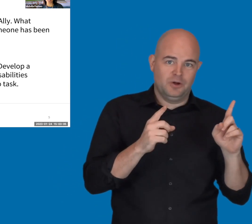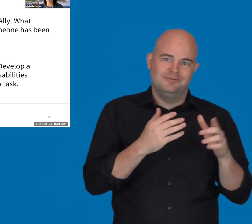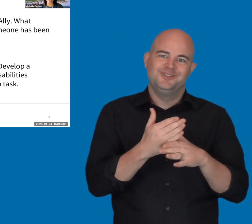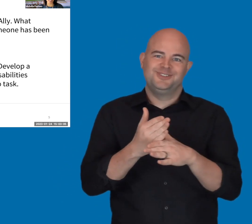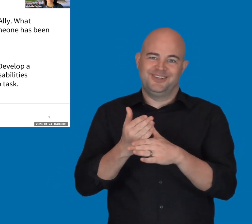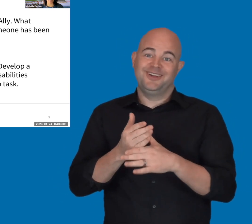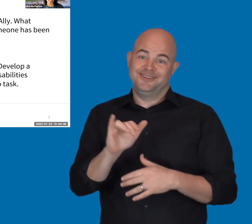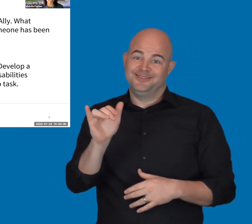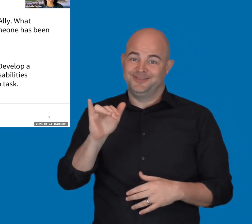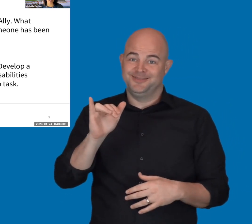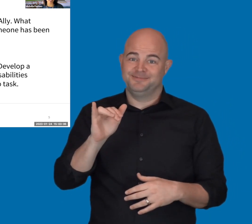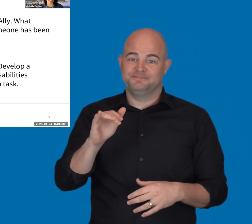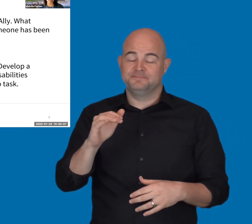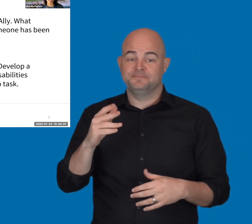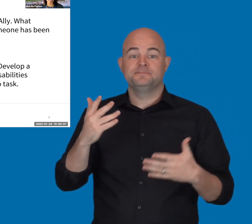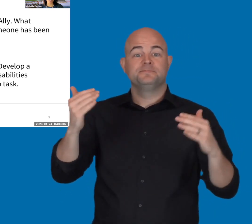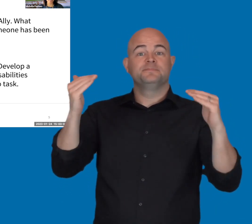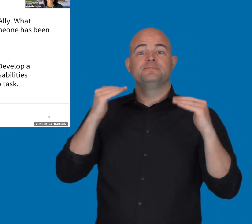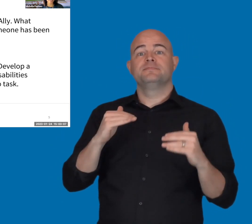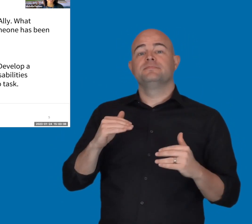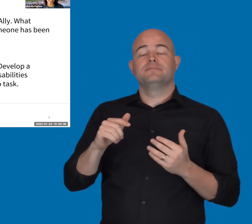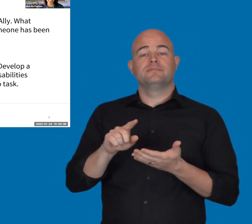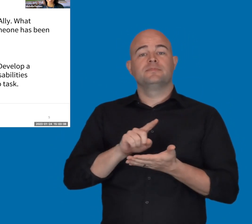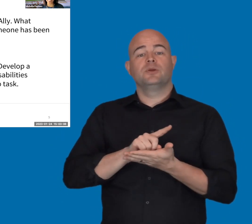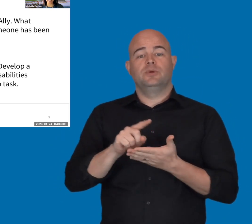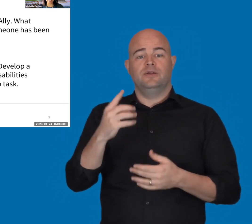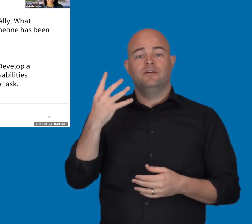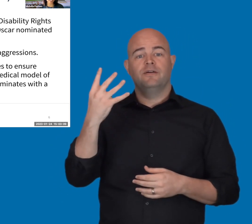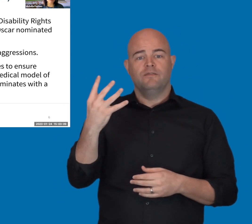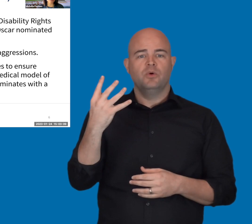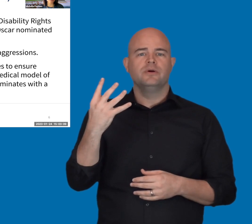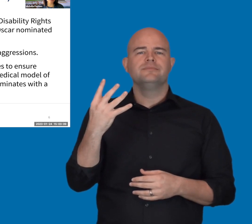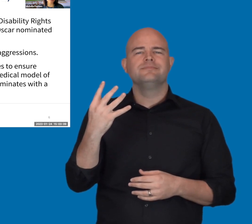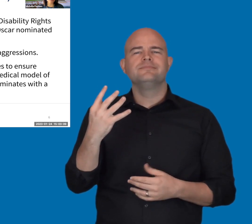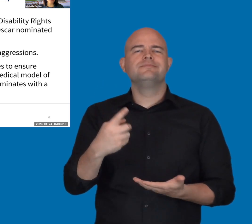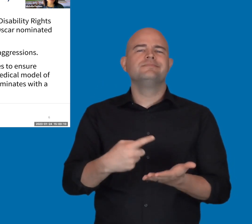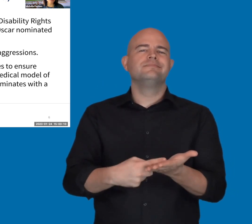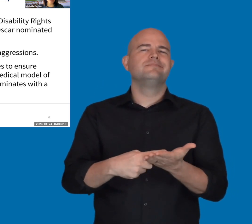you know, if a student does this, or says this,